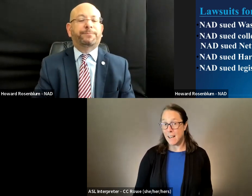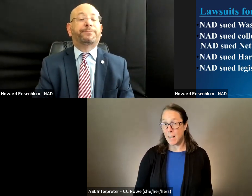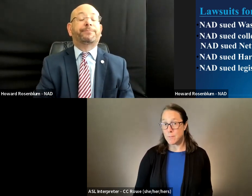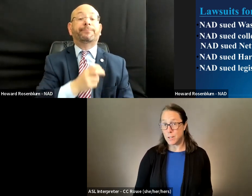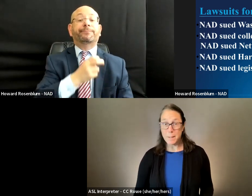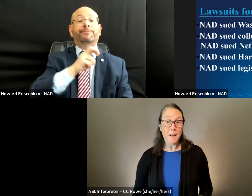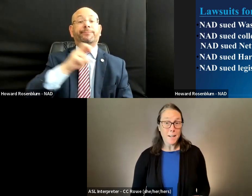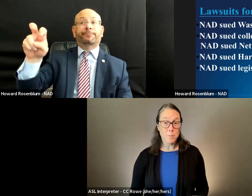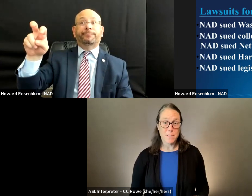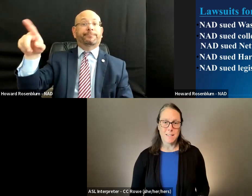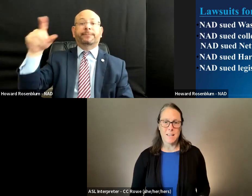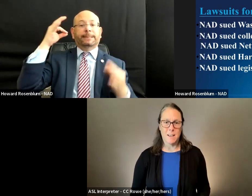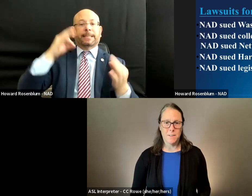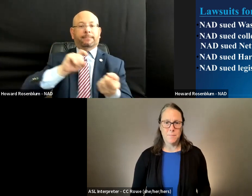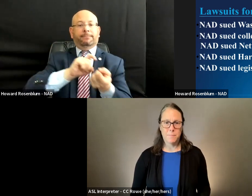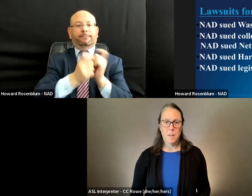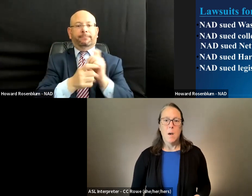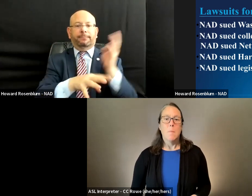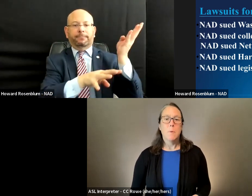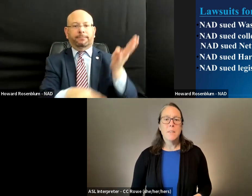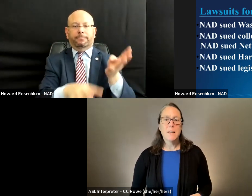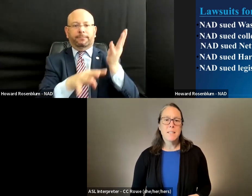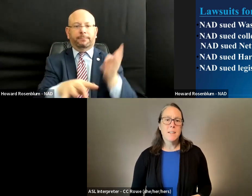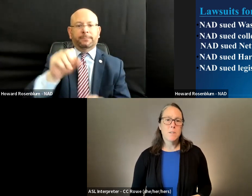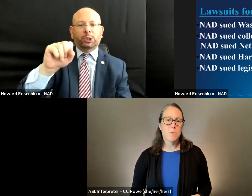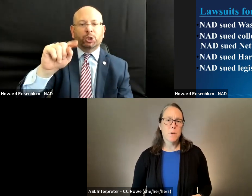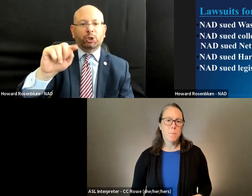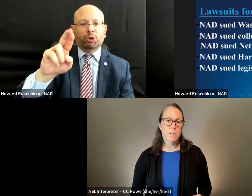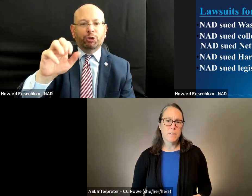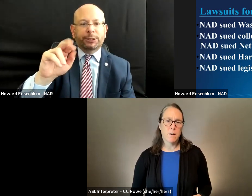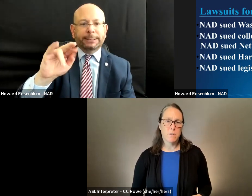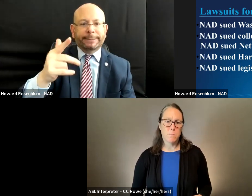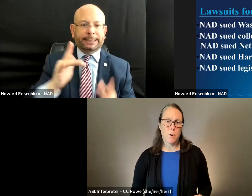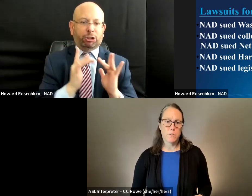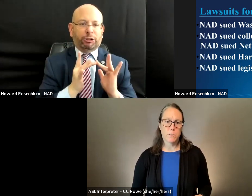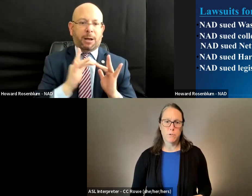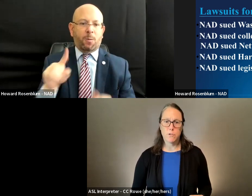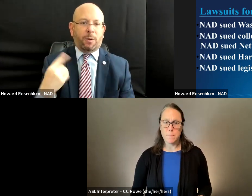DVDs had captioning built in. There was no law required for it. I think maybe only about 10% didn't have